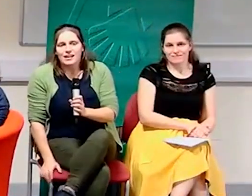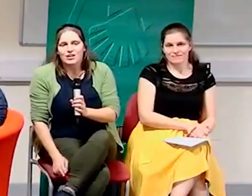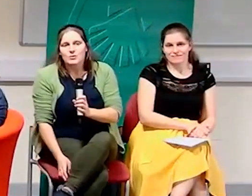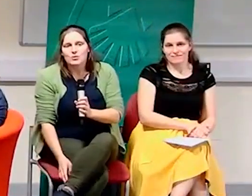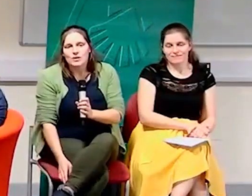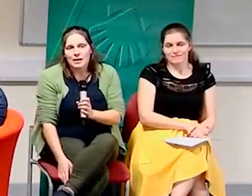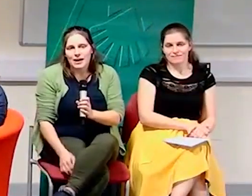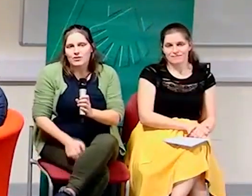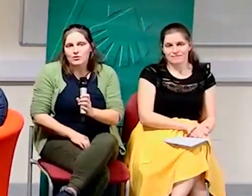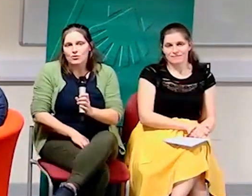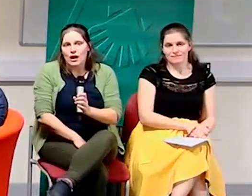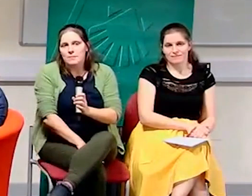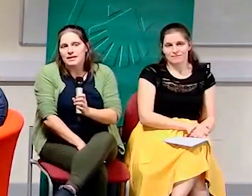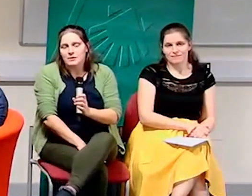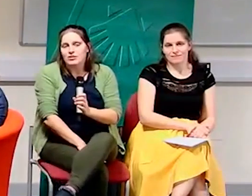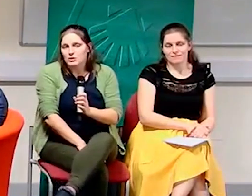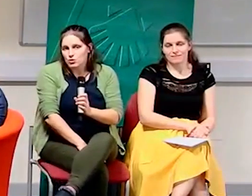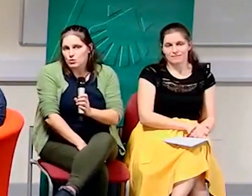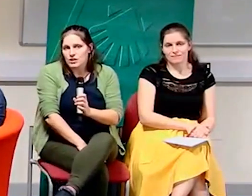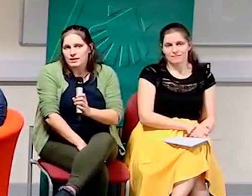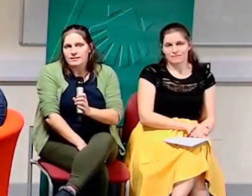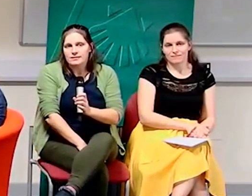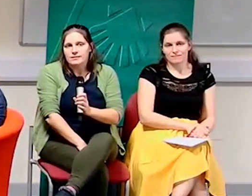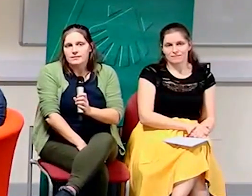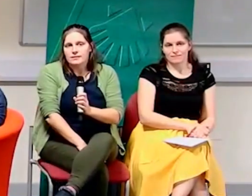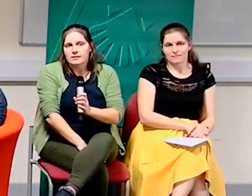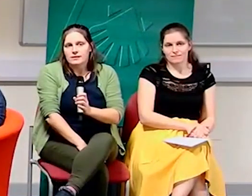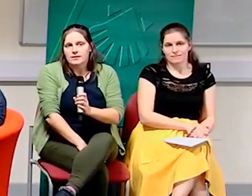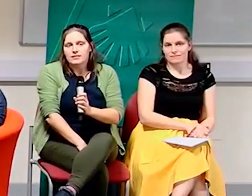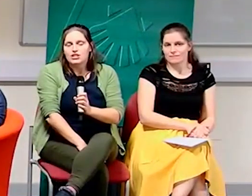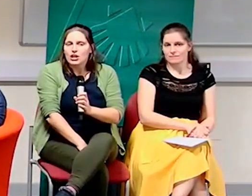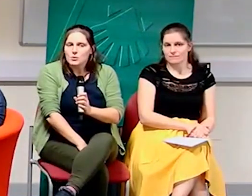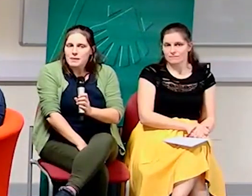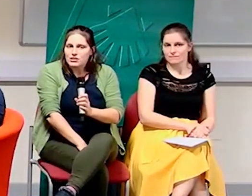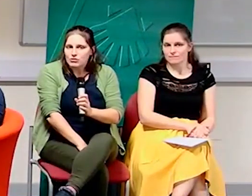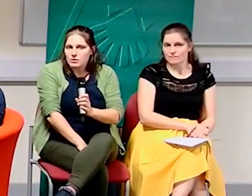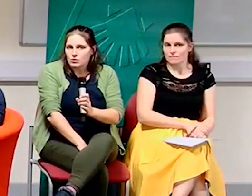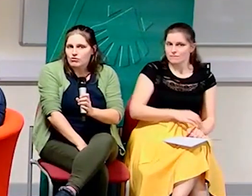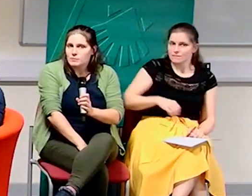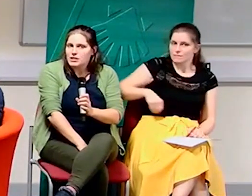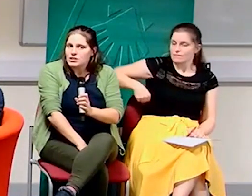you were talking about your um daughter does she go to a mainstream school or a specialist